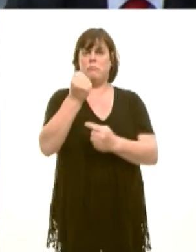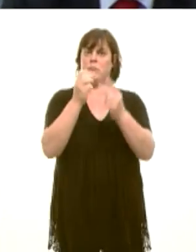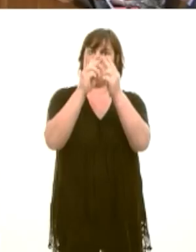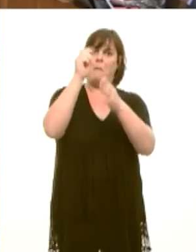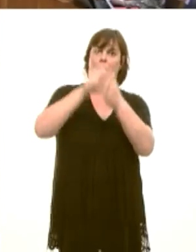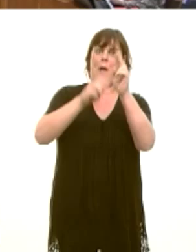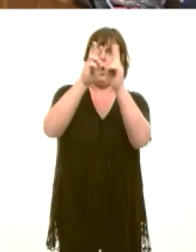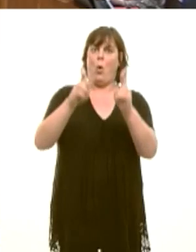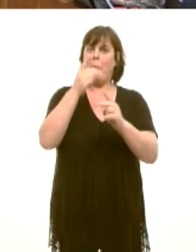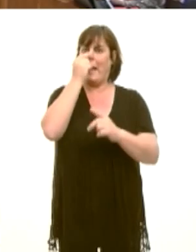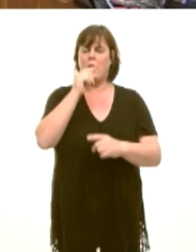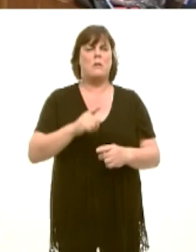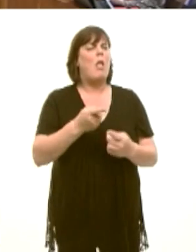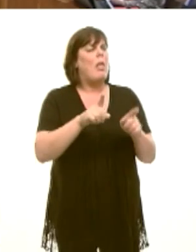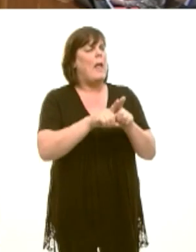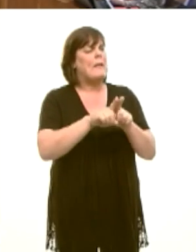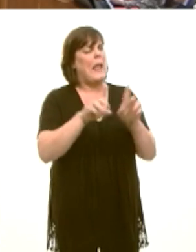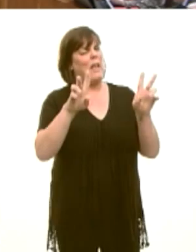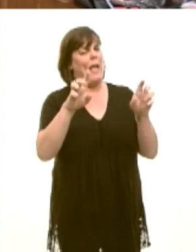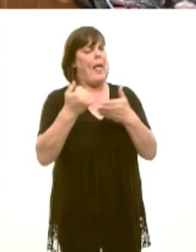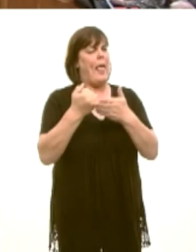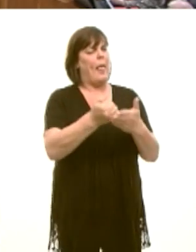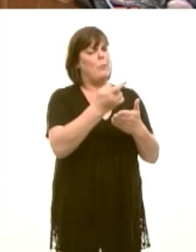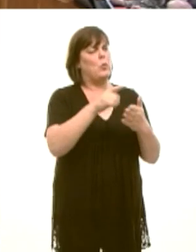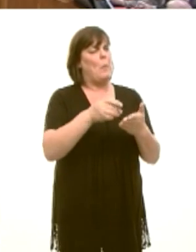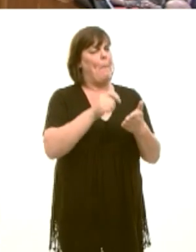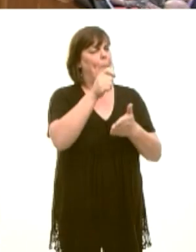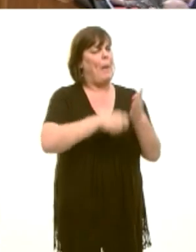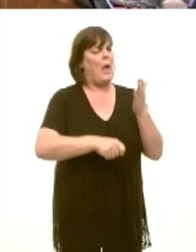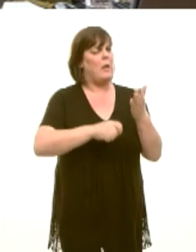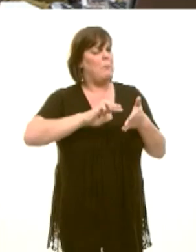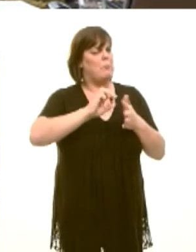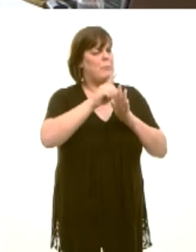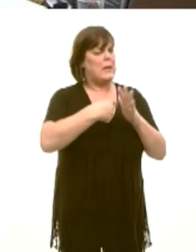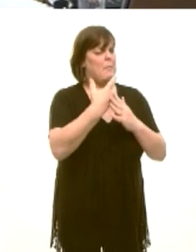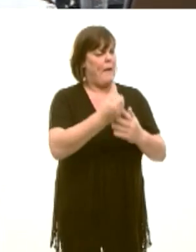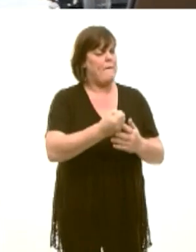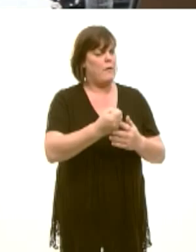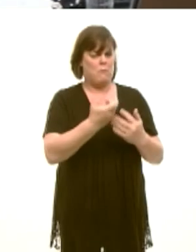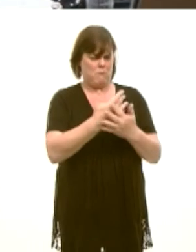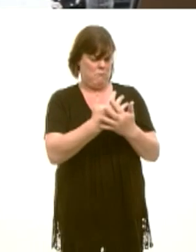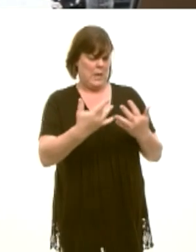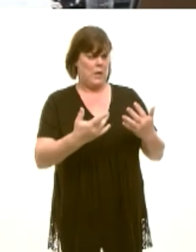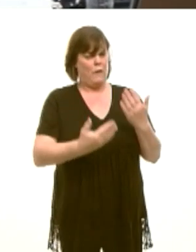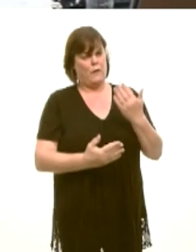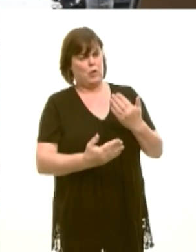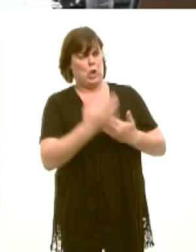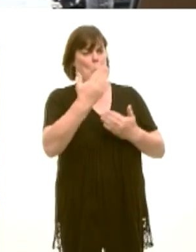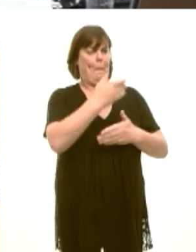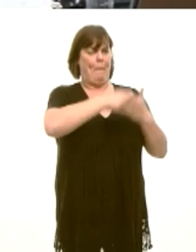Carwyn Jones: This sounds very much like Help to Buy-Wales, the scheme that we already have in placeóthe scheme that has helped many first-time buyers to get onto the housing